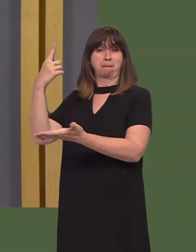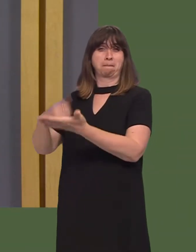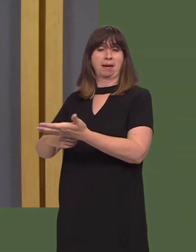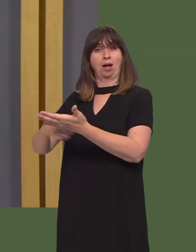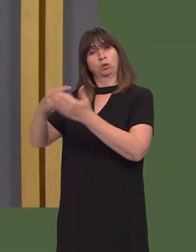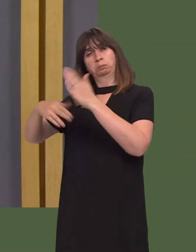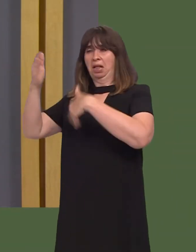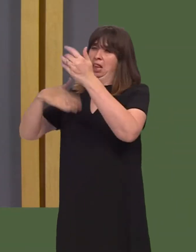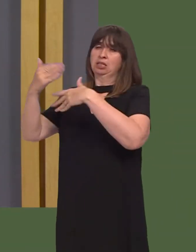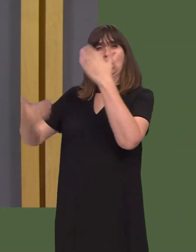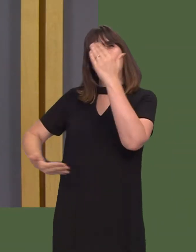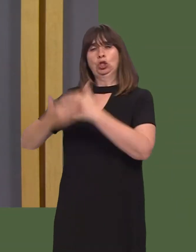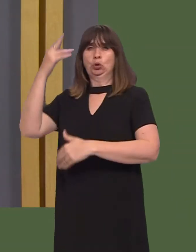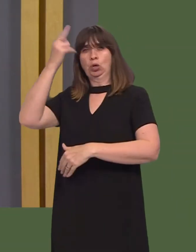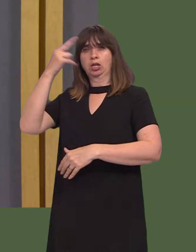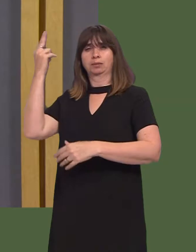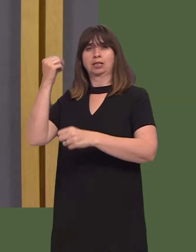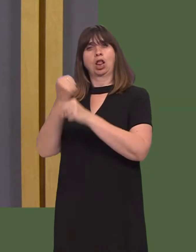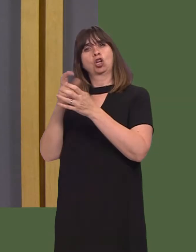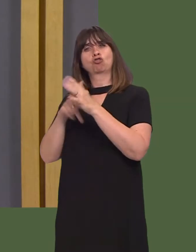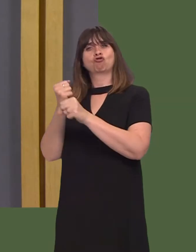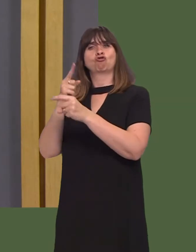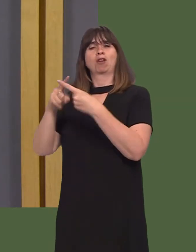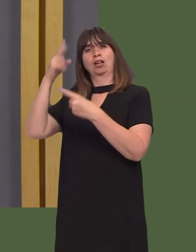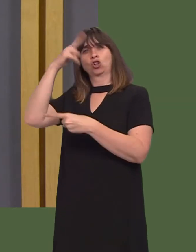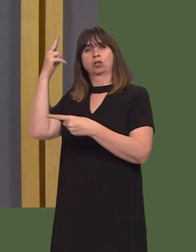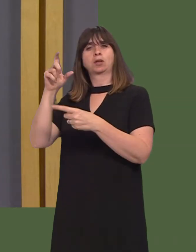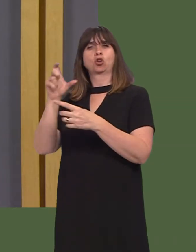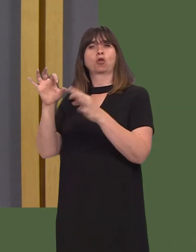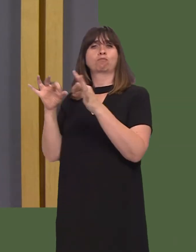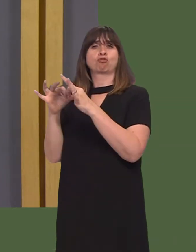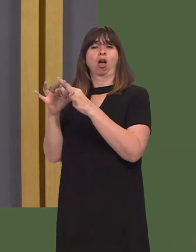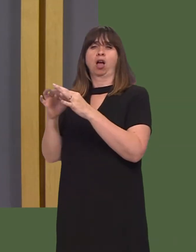in Cwmbran, named the Grange University Hospital? It will help to modernise health services